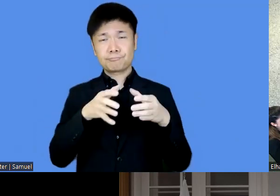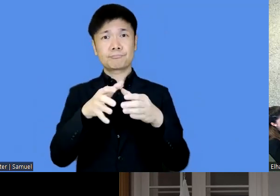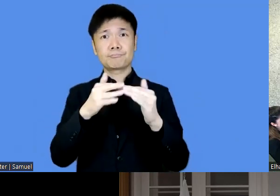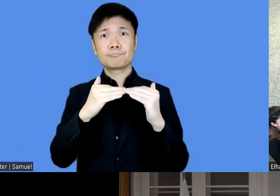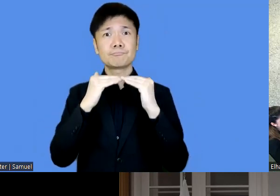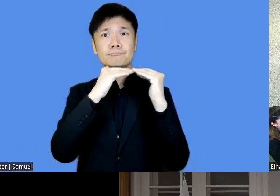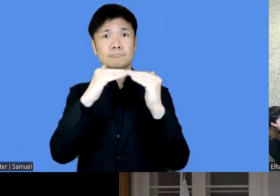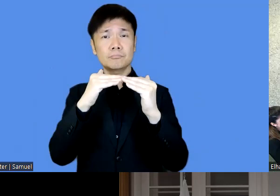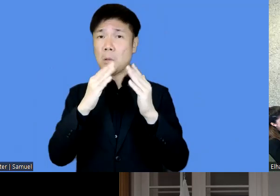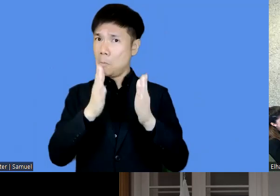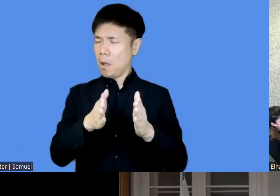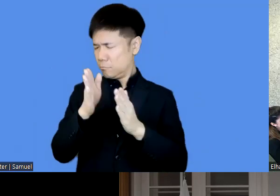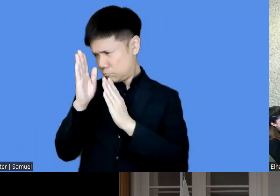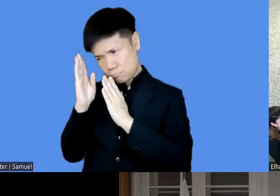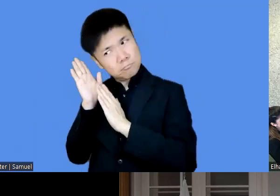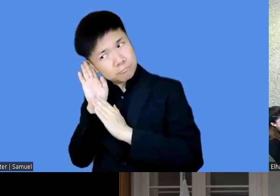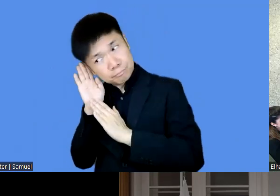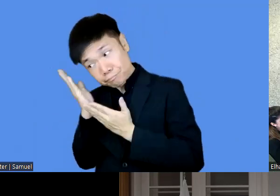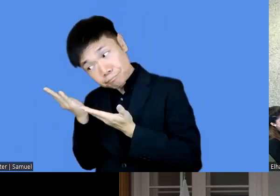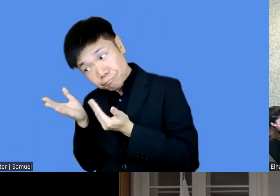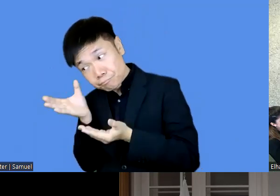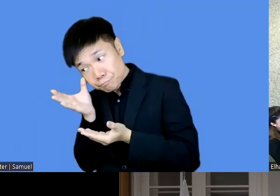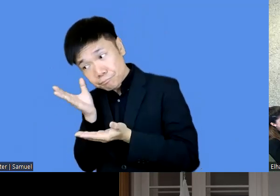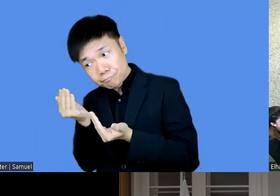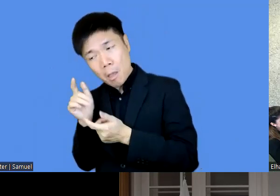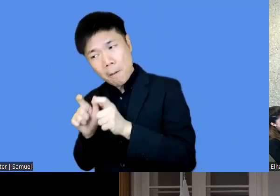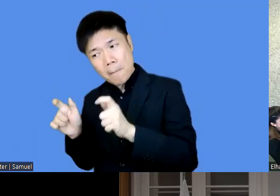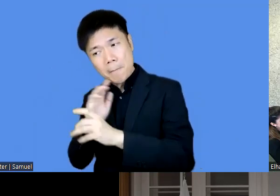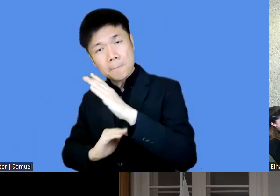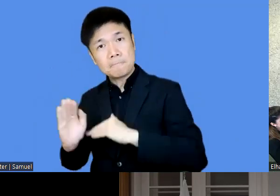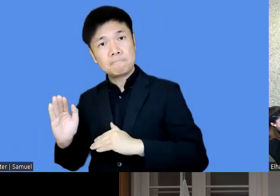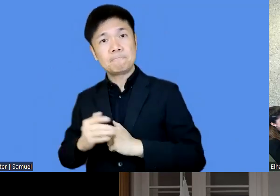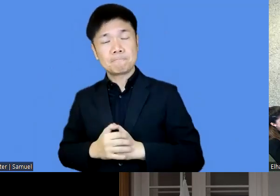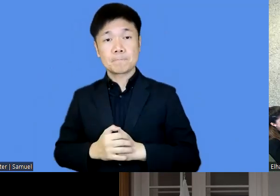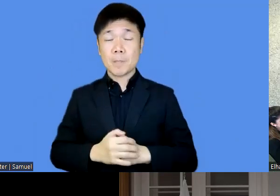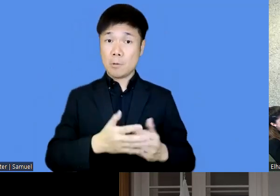From my side it's a strong commitment to try to have it everywhere.